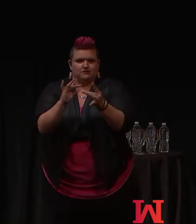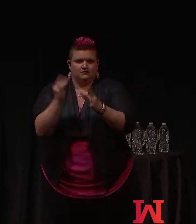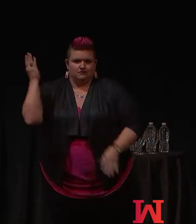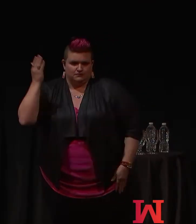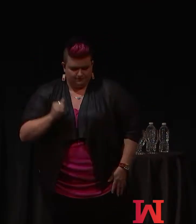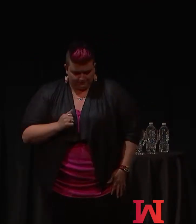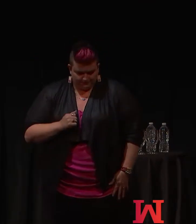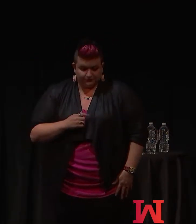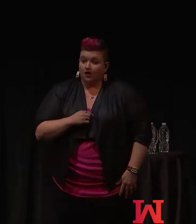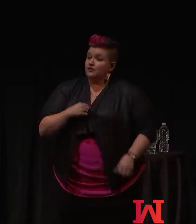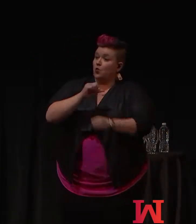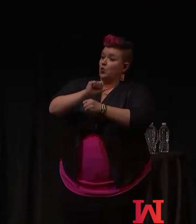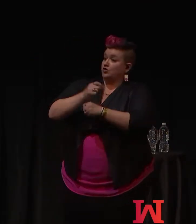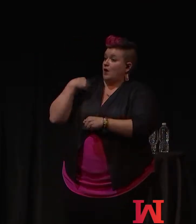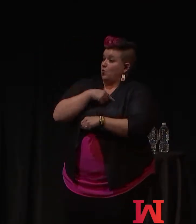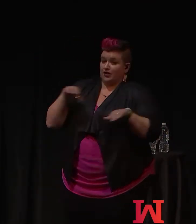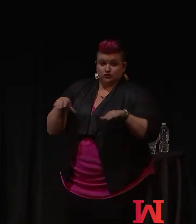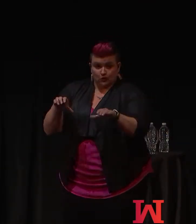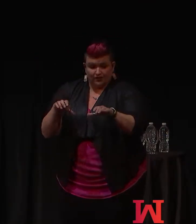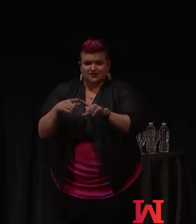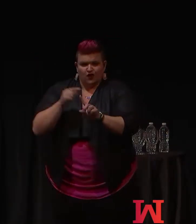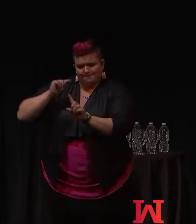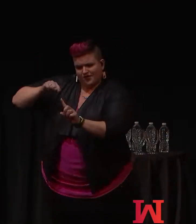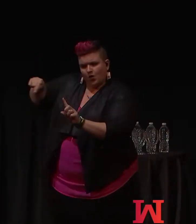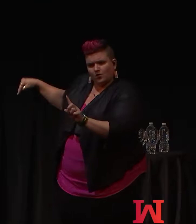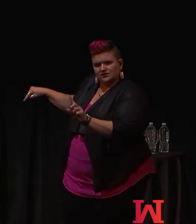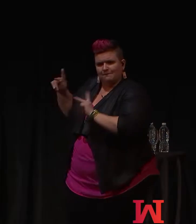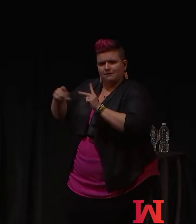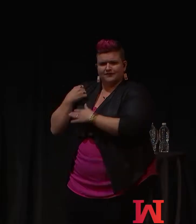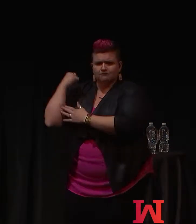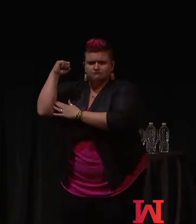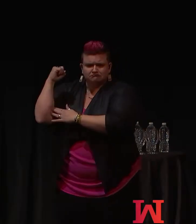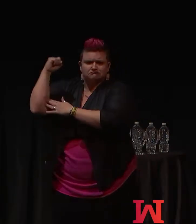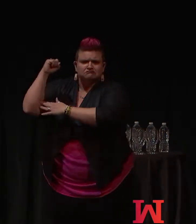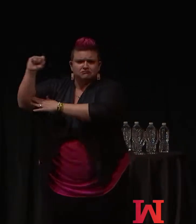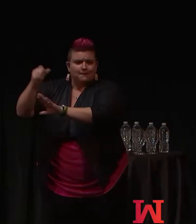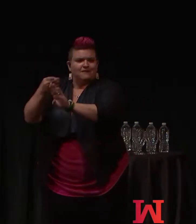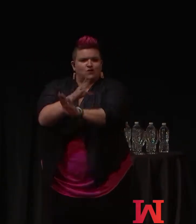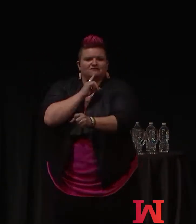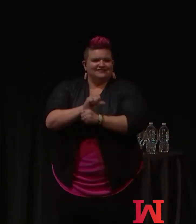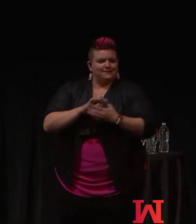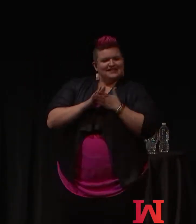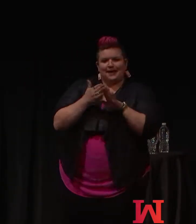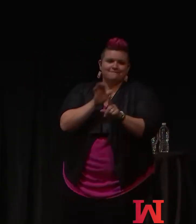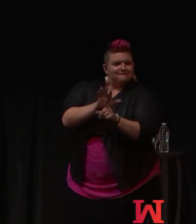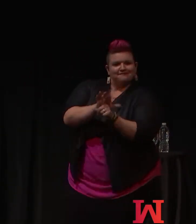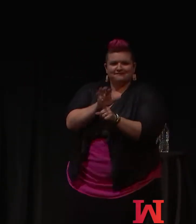The work we're doing is built on the backs of women who stood for women before it was the trendy thing to do.